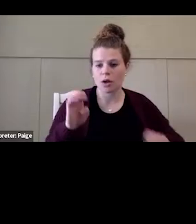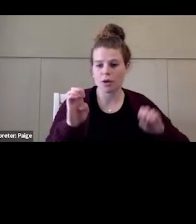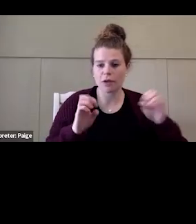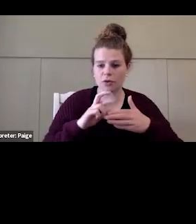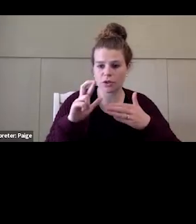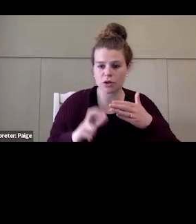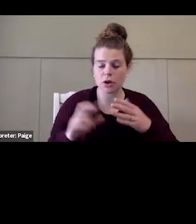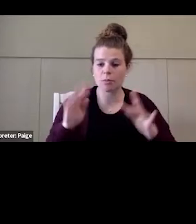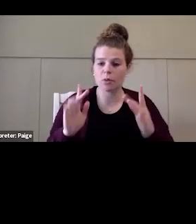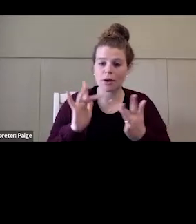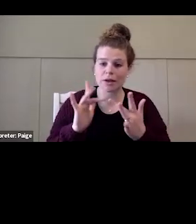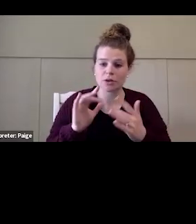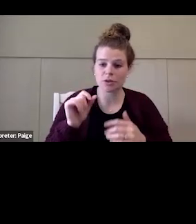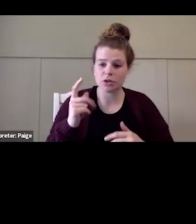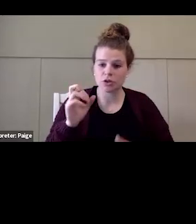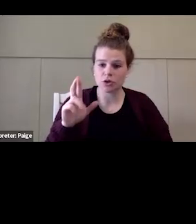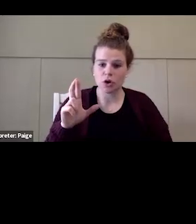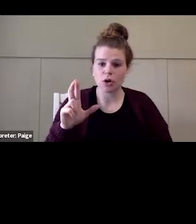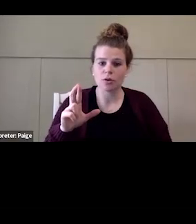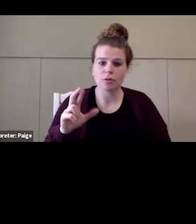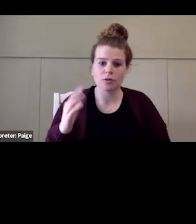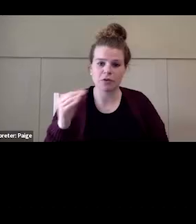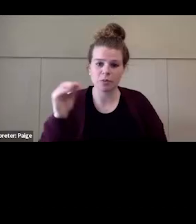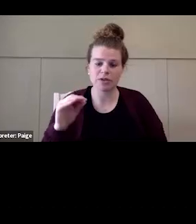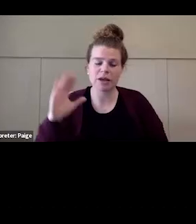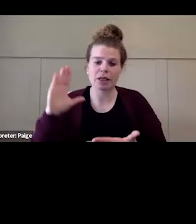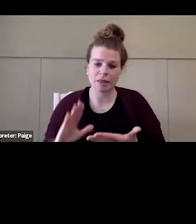were 16% less likely to have any police encounter